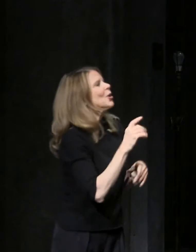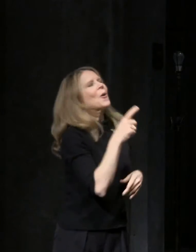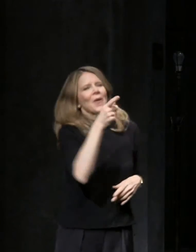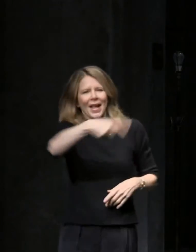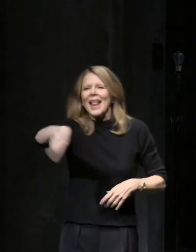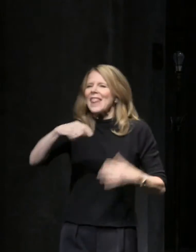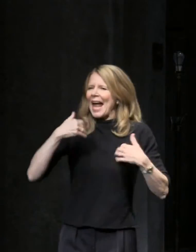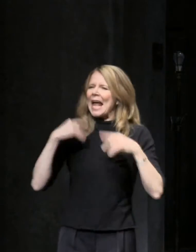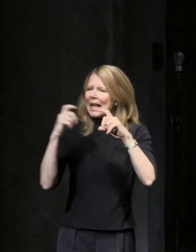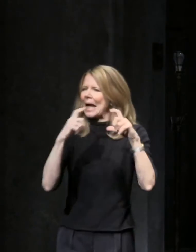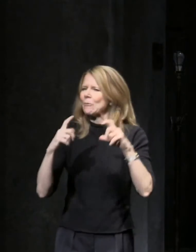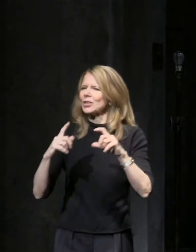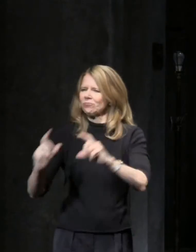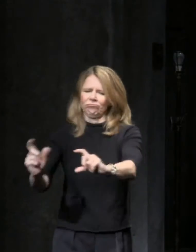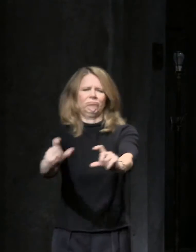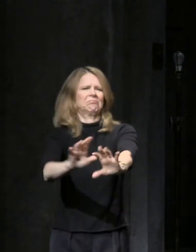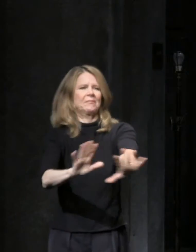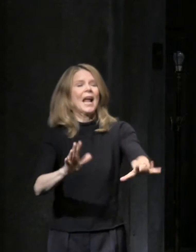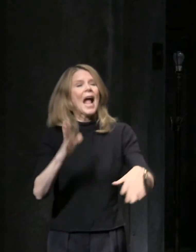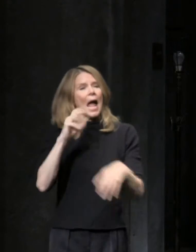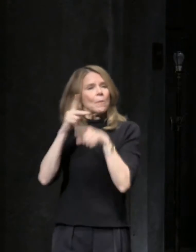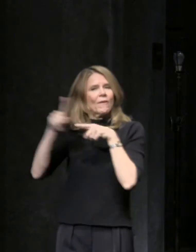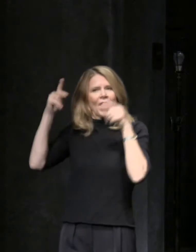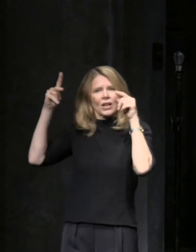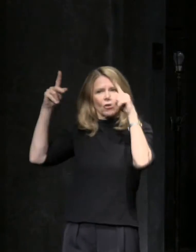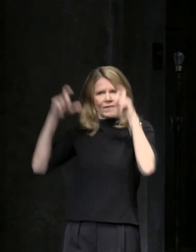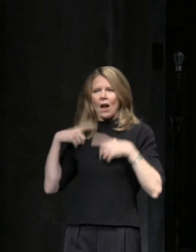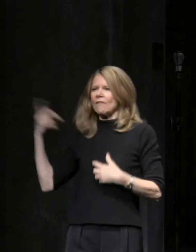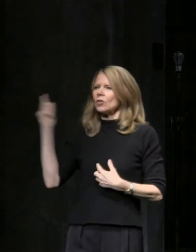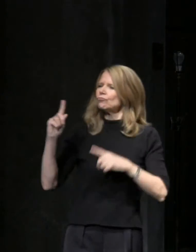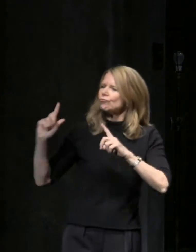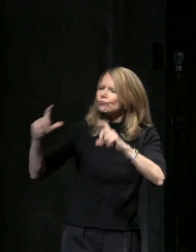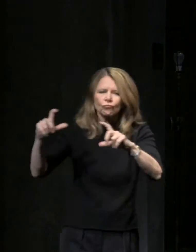field and a professional photographer was taking pictures. He noticed that a group of